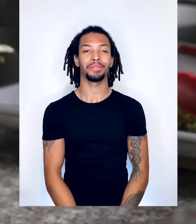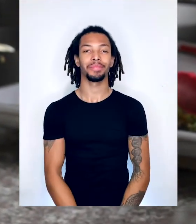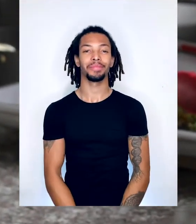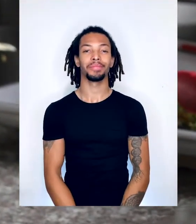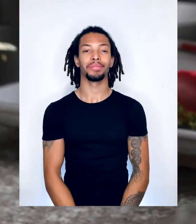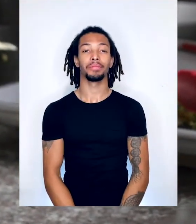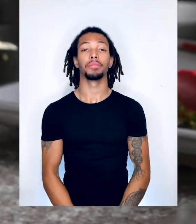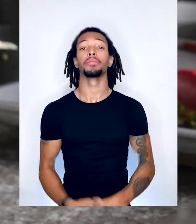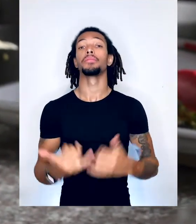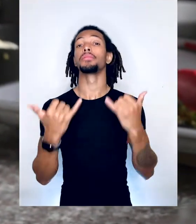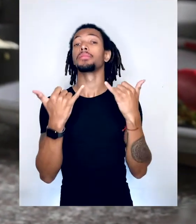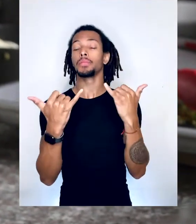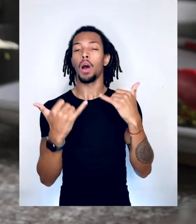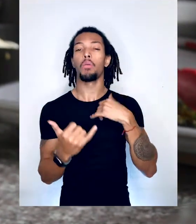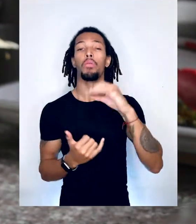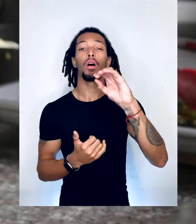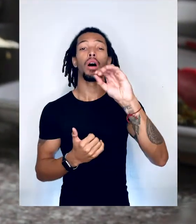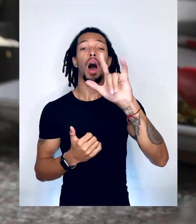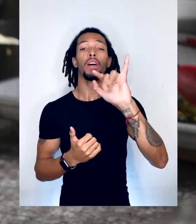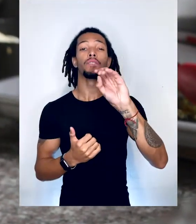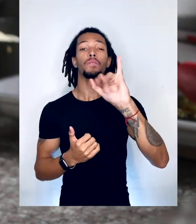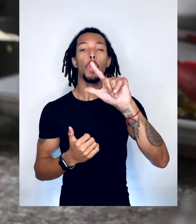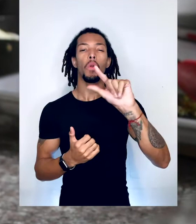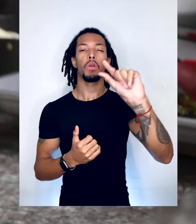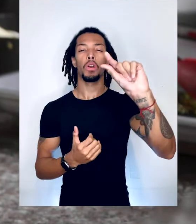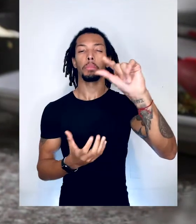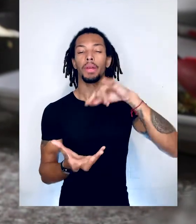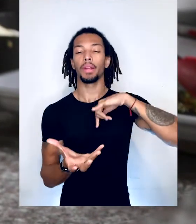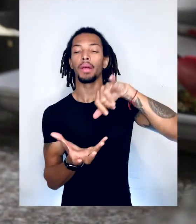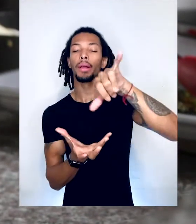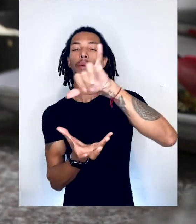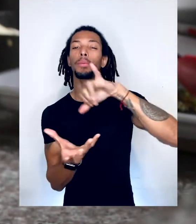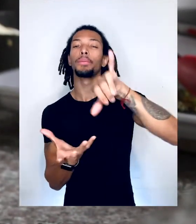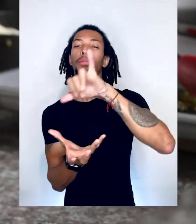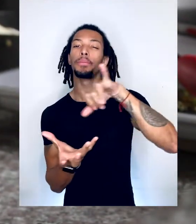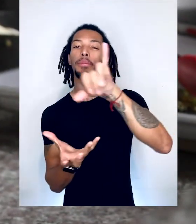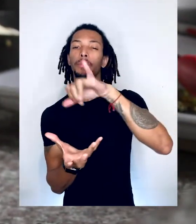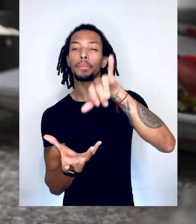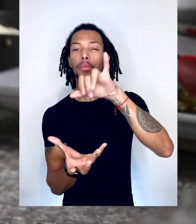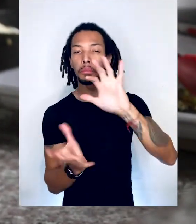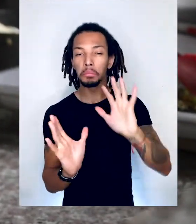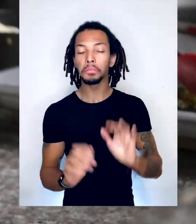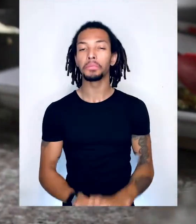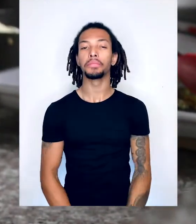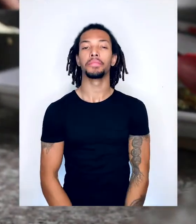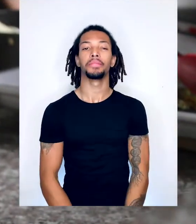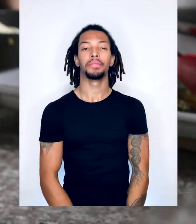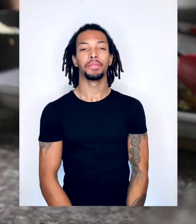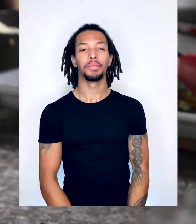And I'm going to finish it with just a little olive oil...